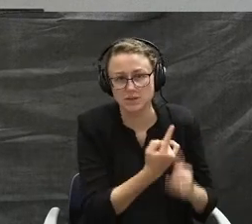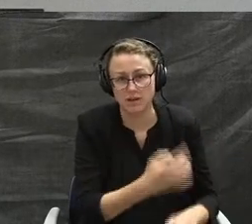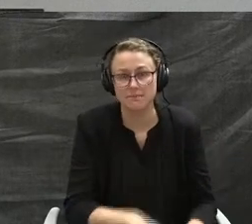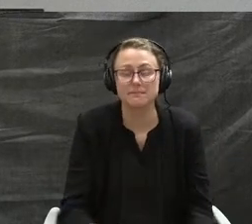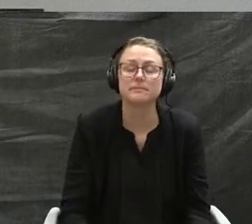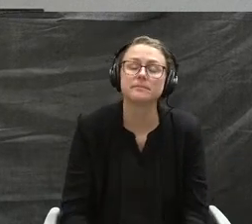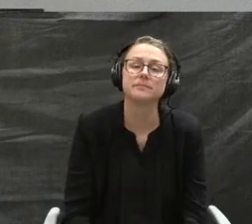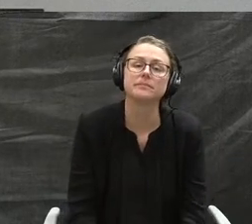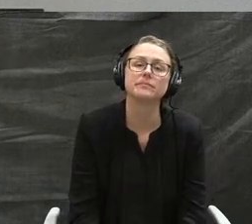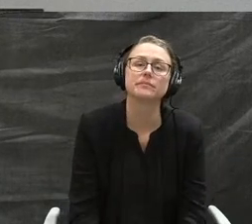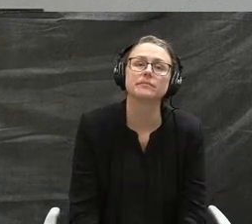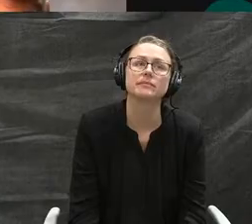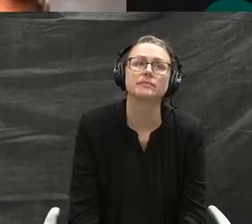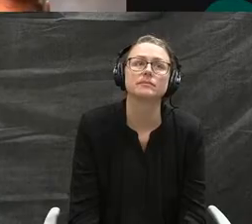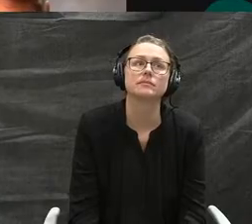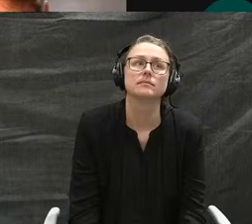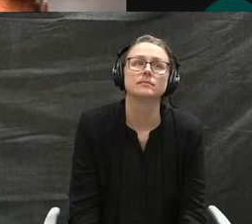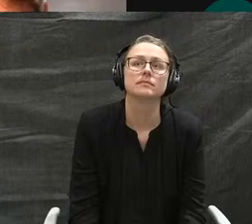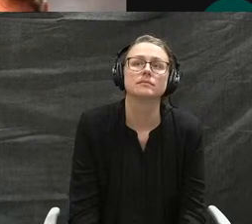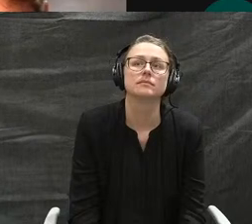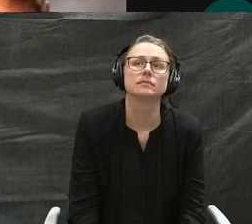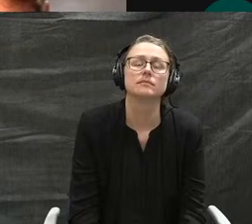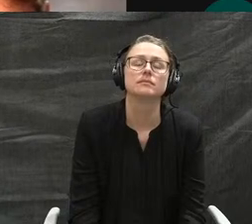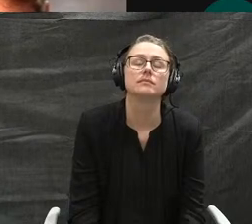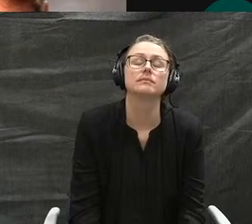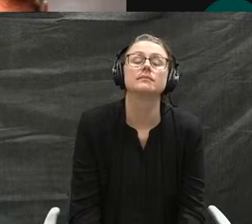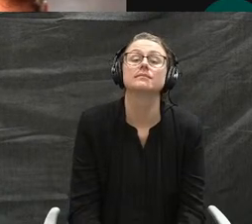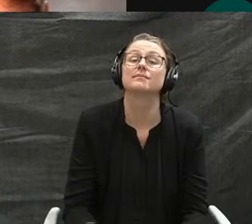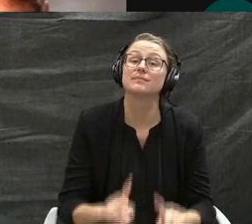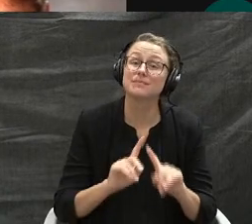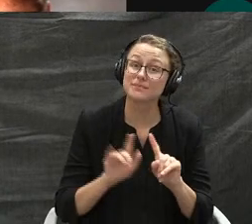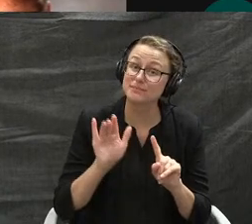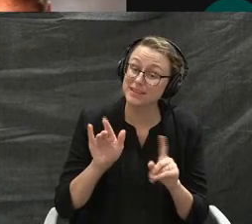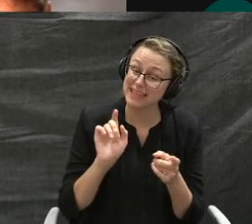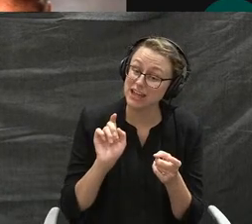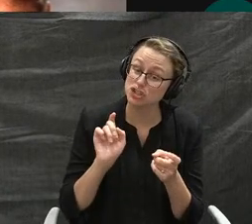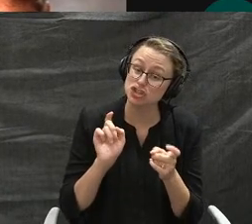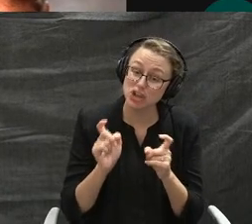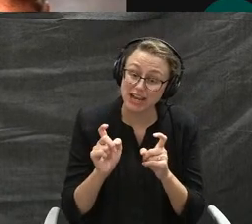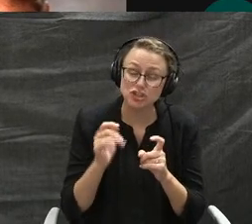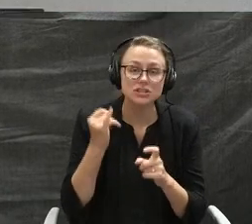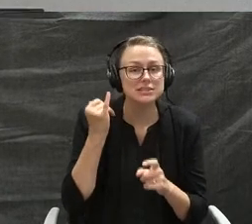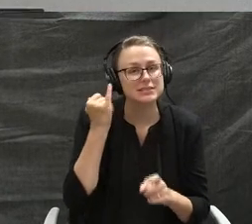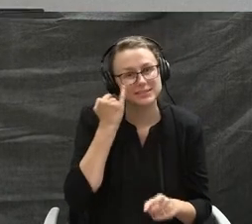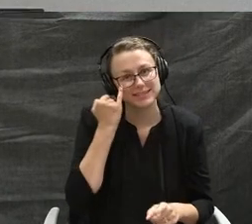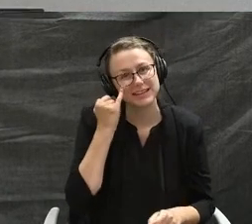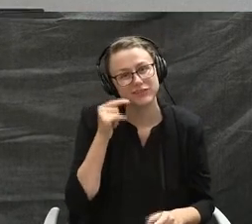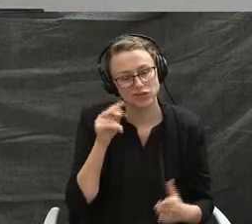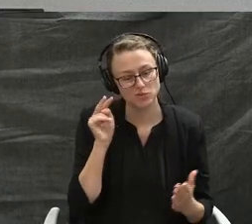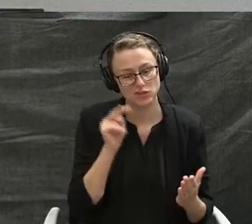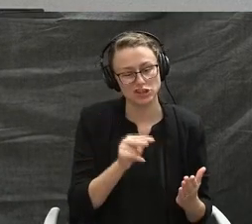So and then that changes, you know, if you look at the at the